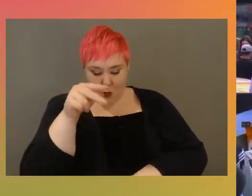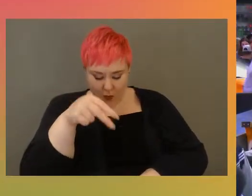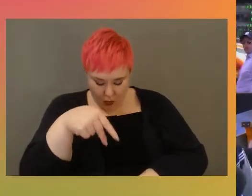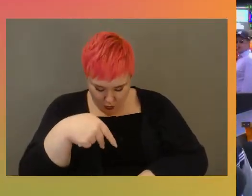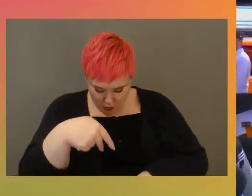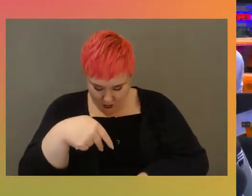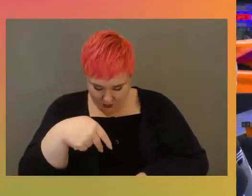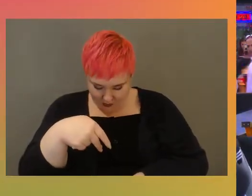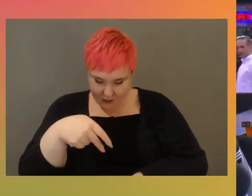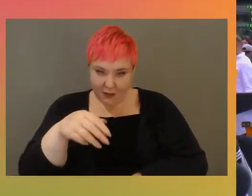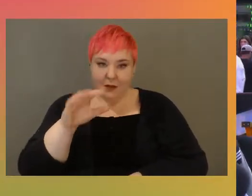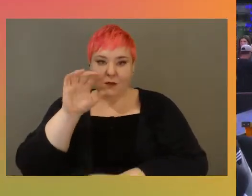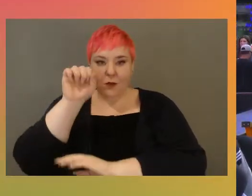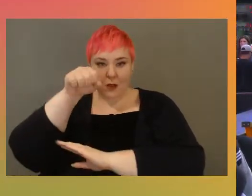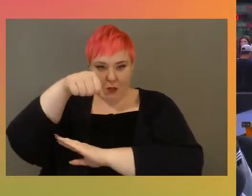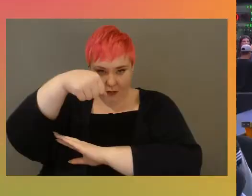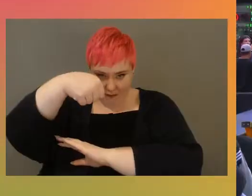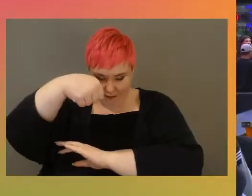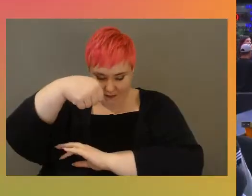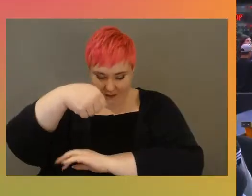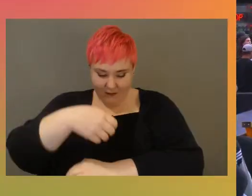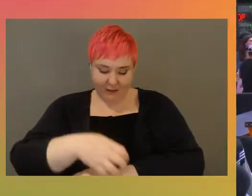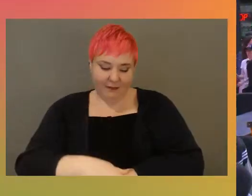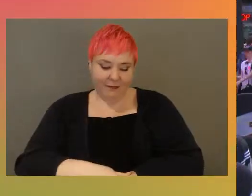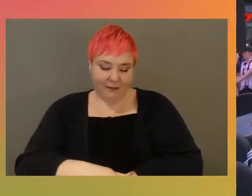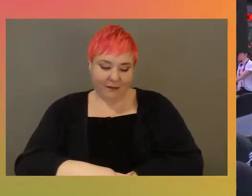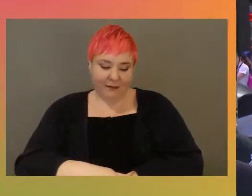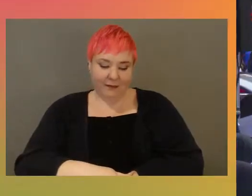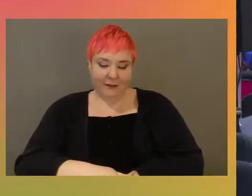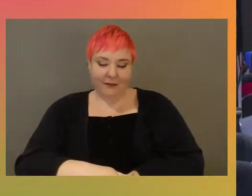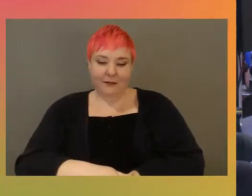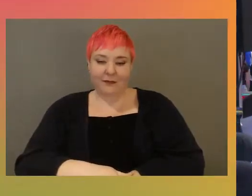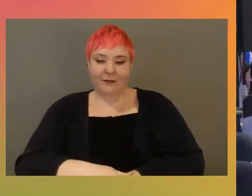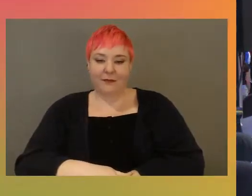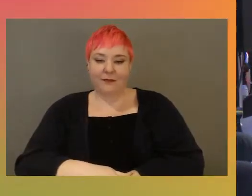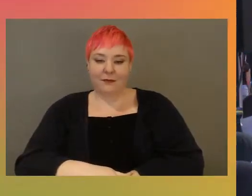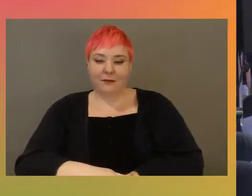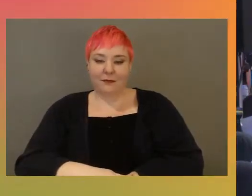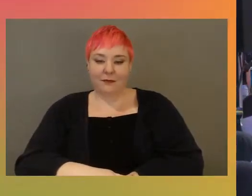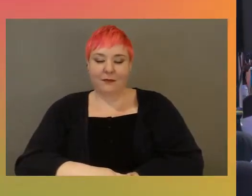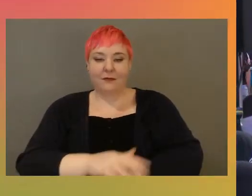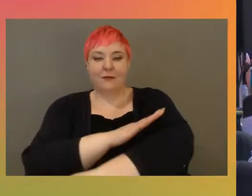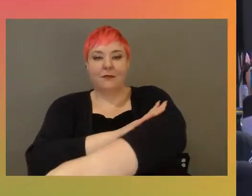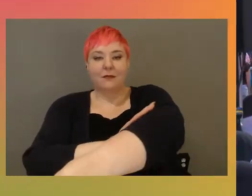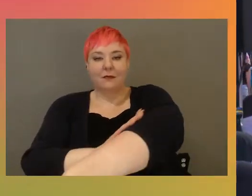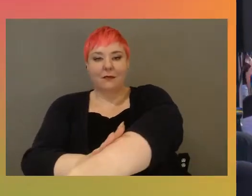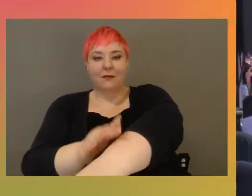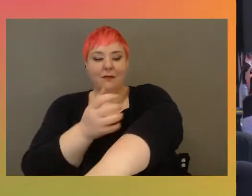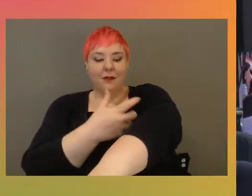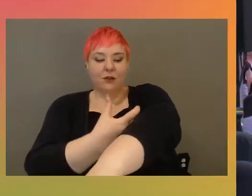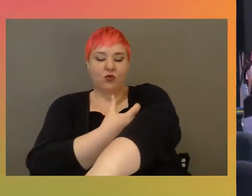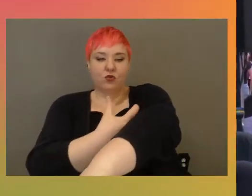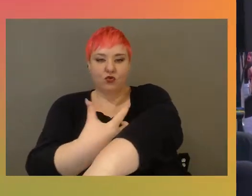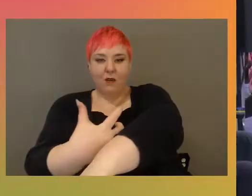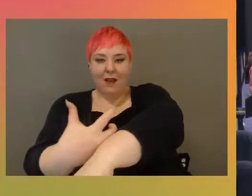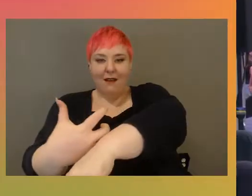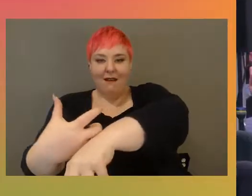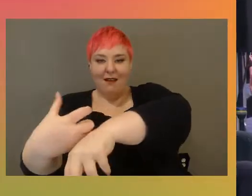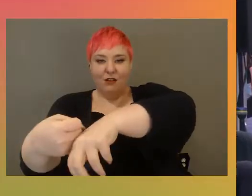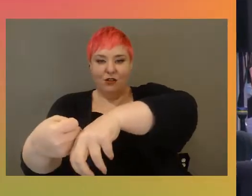STAY FOR A MOMENT.